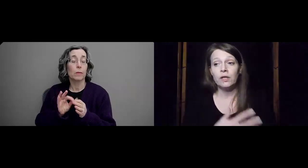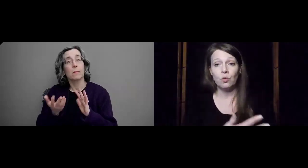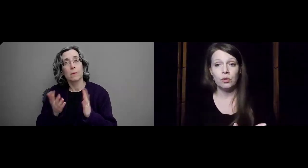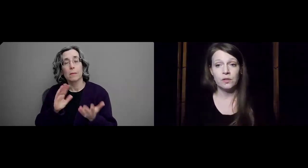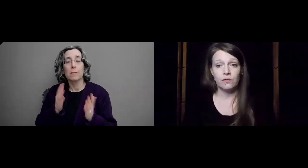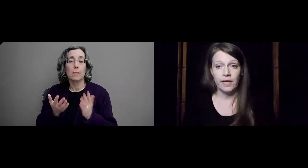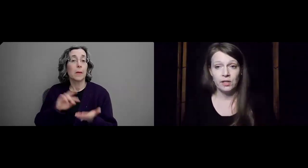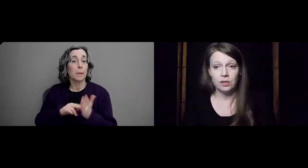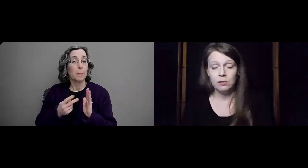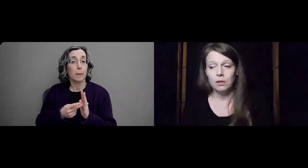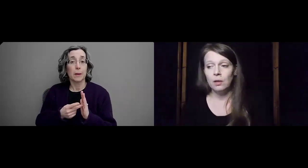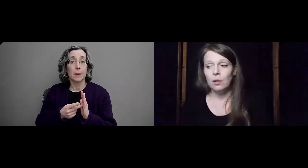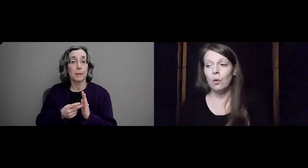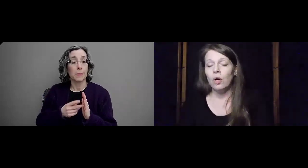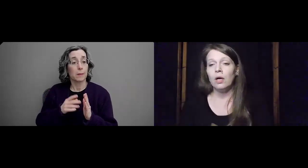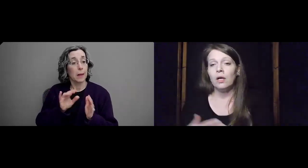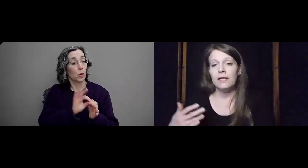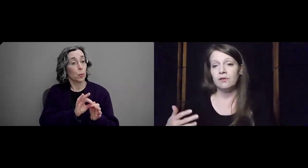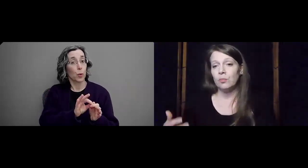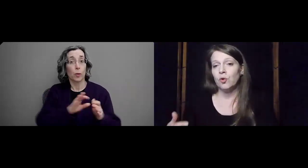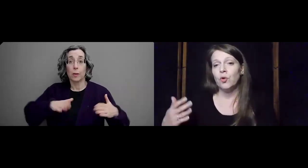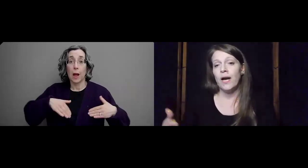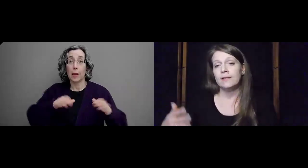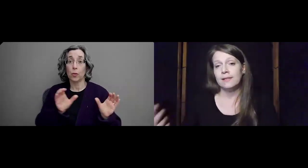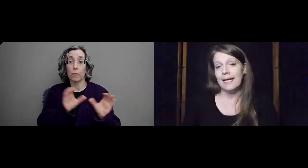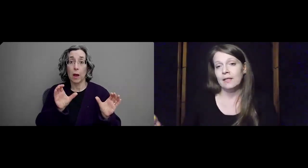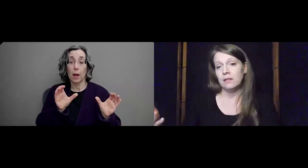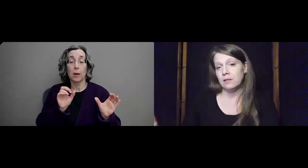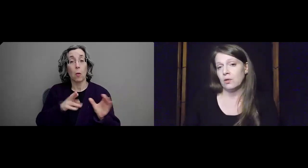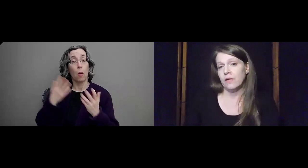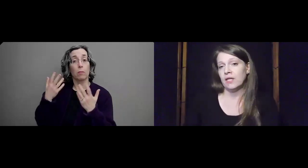Interpreters. A lot of times that can be either a deaf interpreter who is working